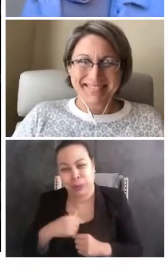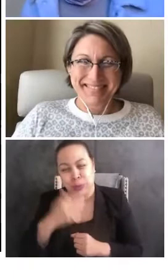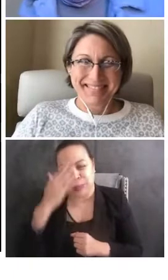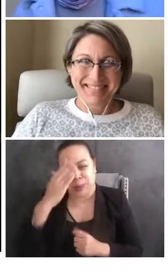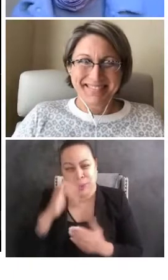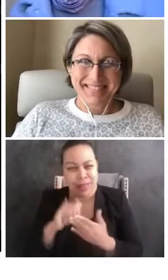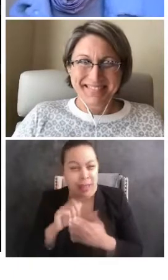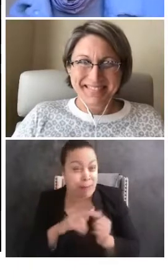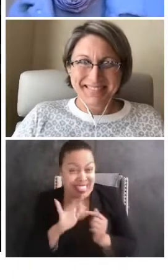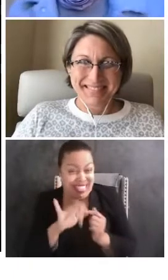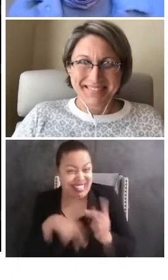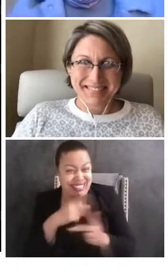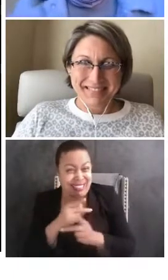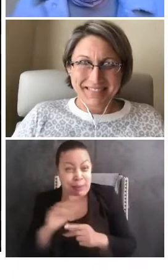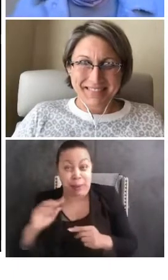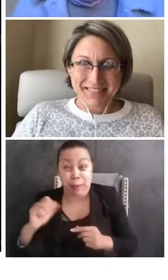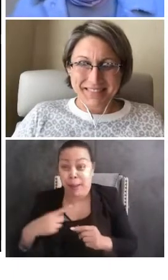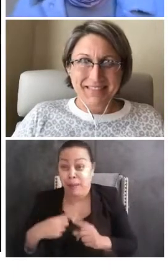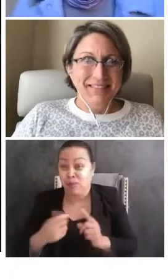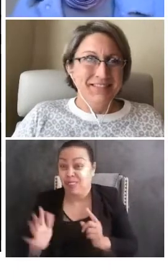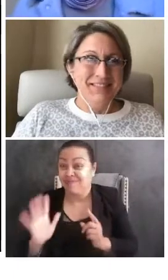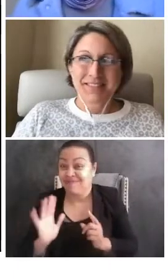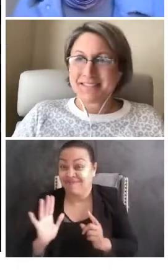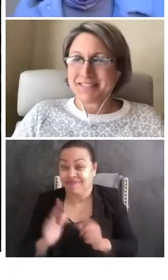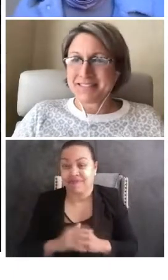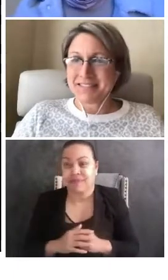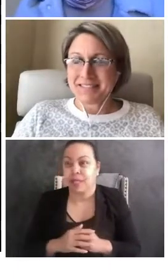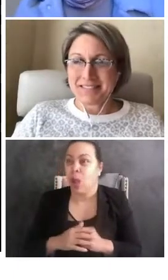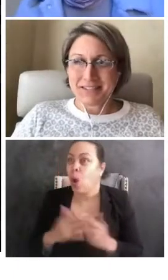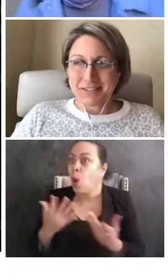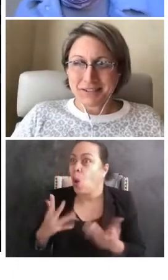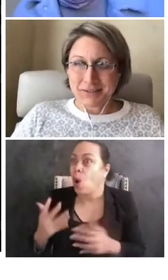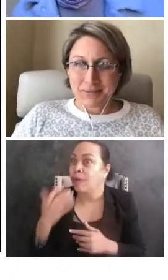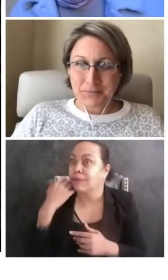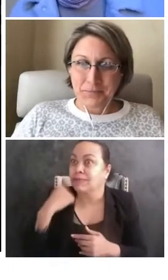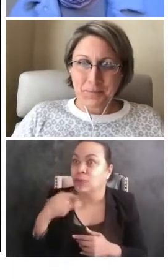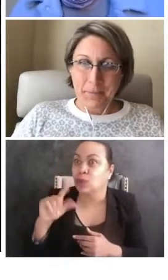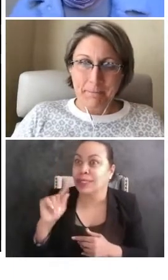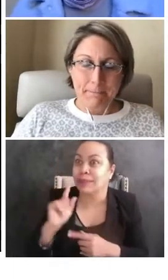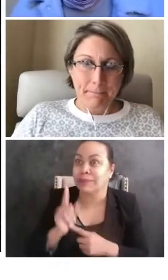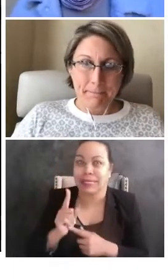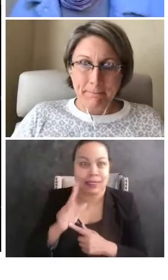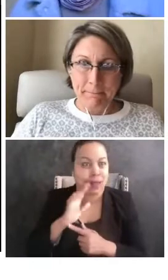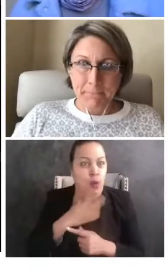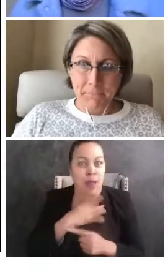It's one of those 1970s maps that people are familiar with. Let's move on. Let's talk about this.